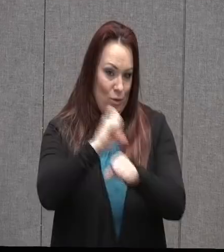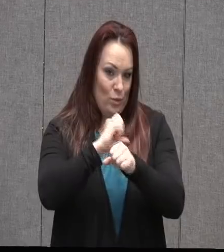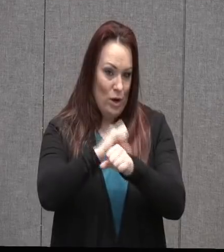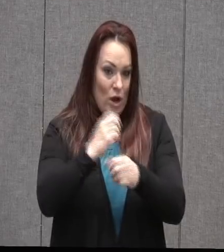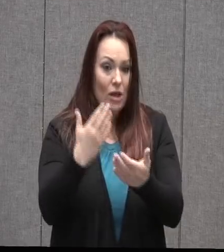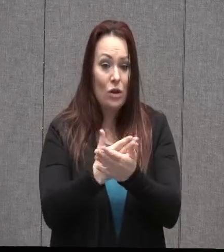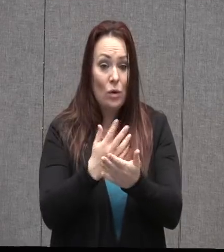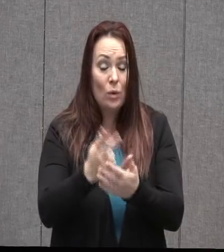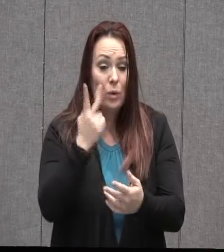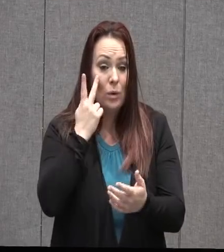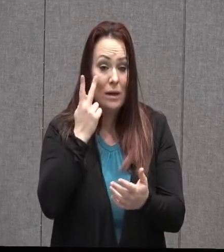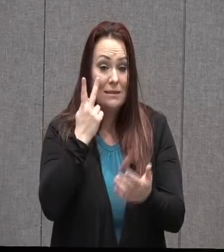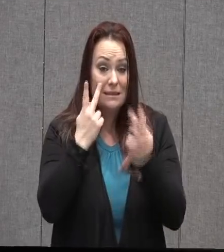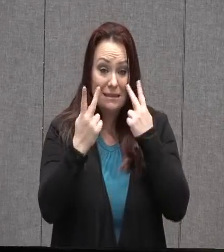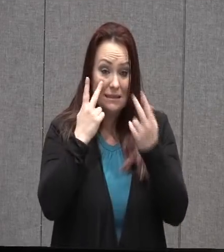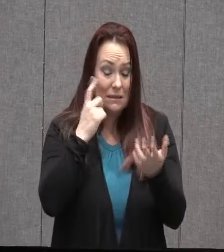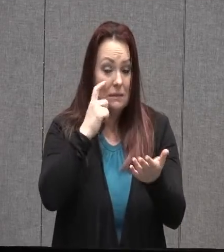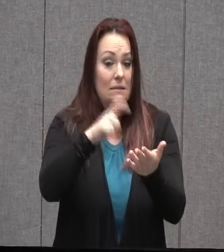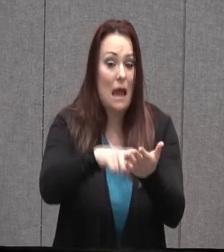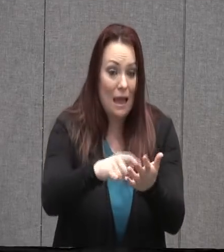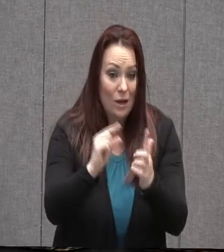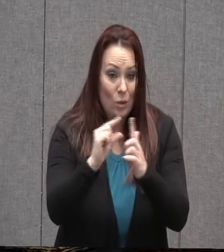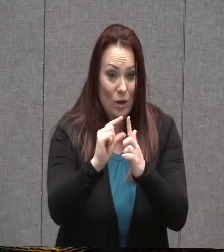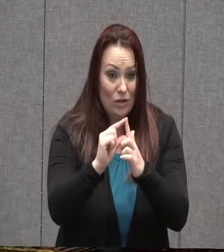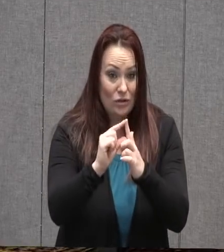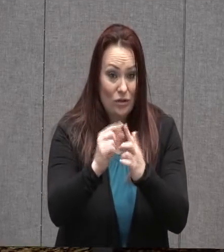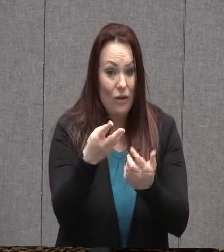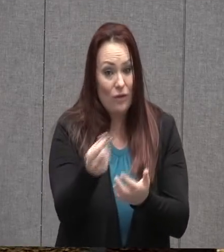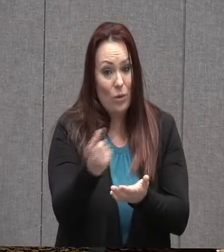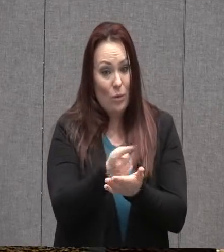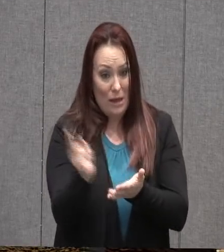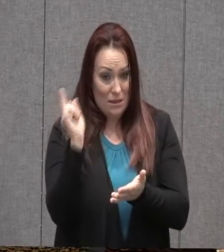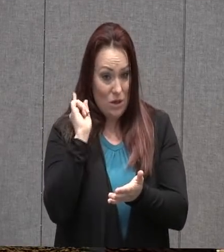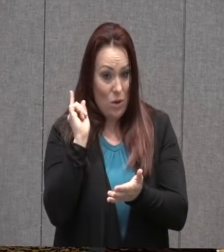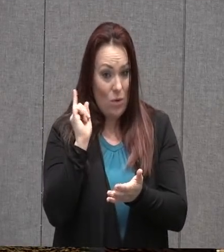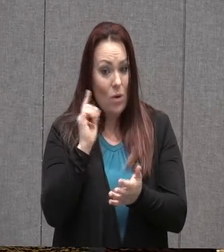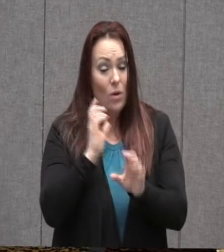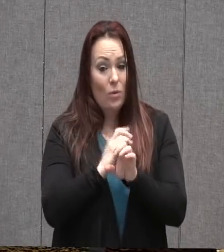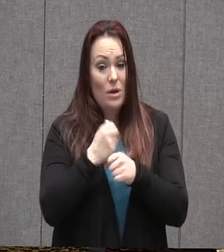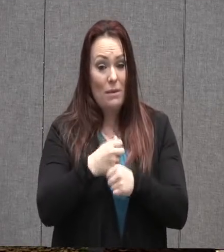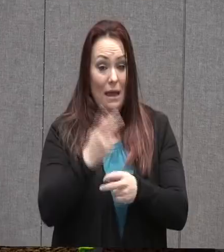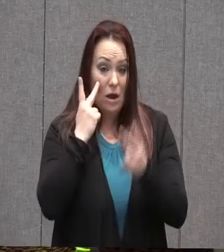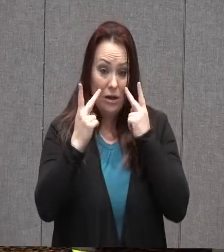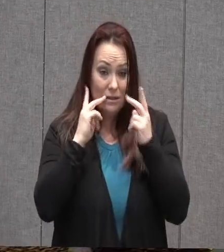So when we were together a few weeks ago, we made a little sight word booklet.